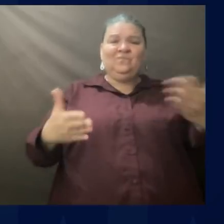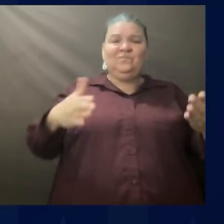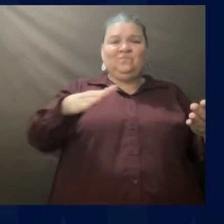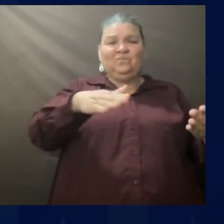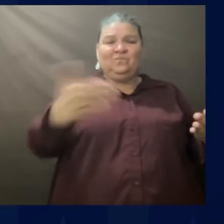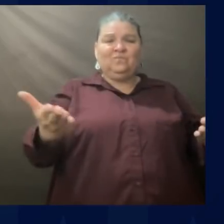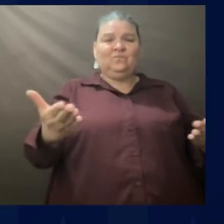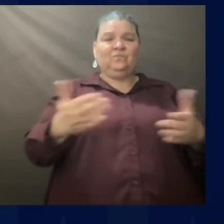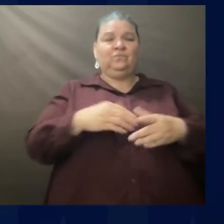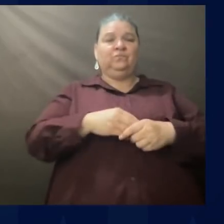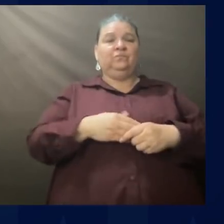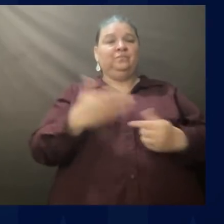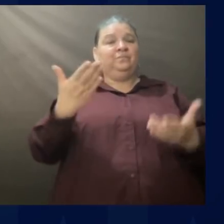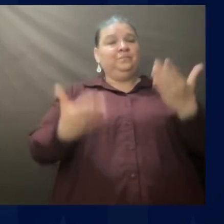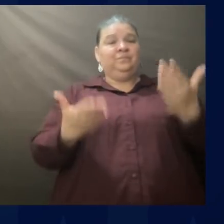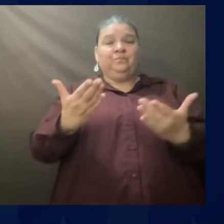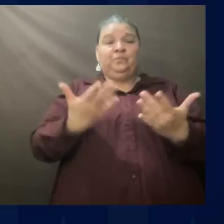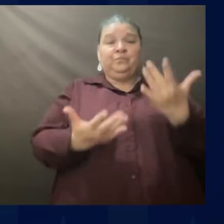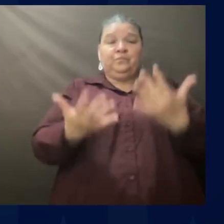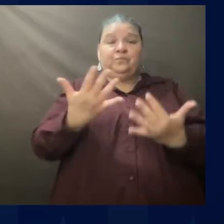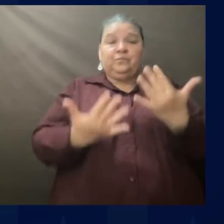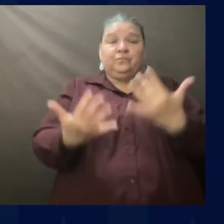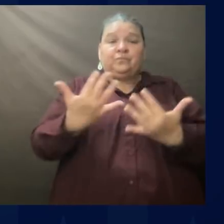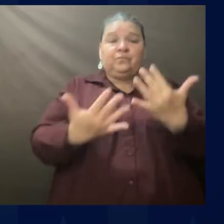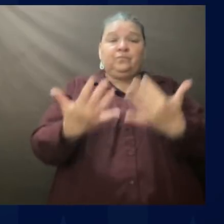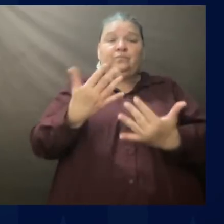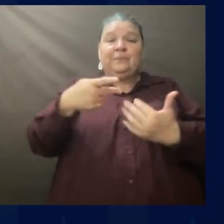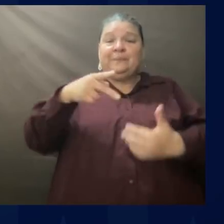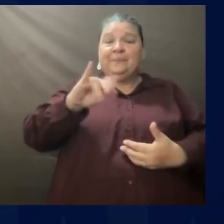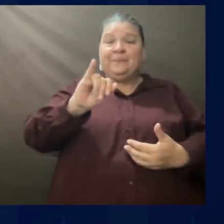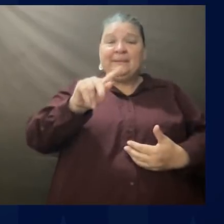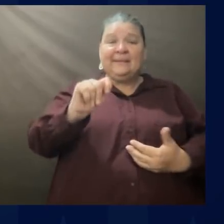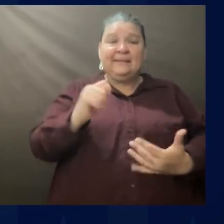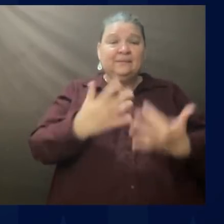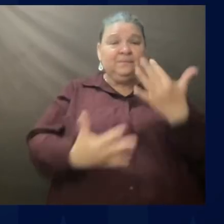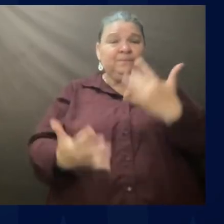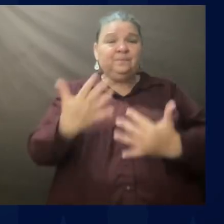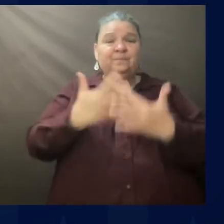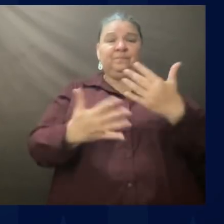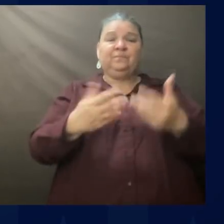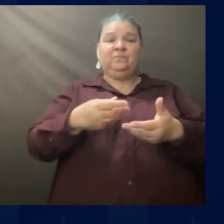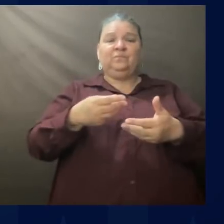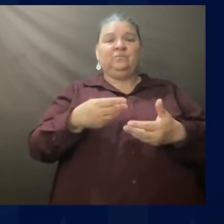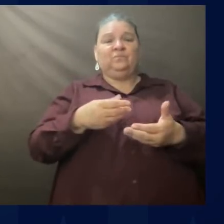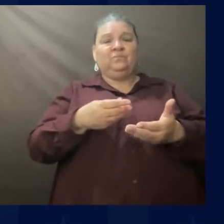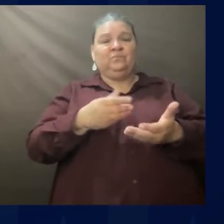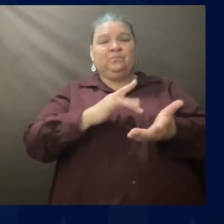burn pits that incinerated the wastes of war, medical and hazardous material, jet fuel, and so much more.